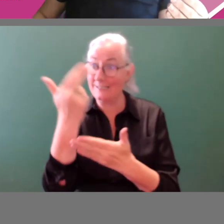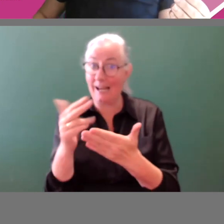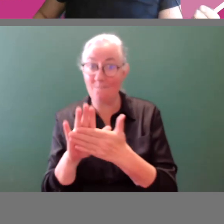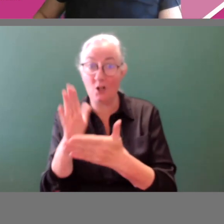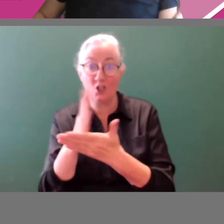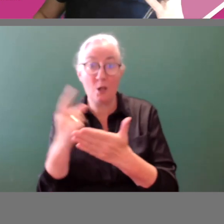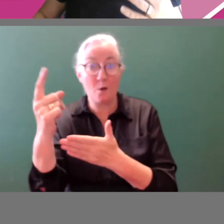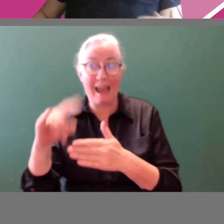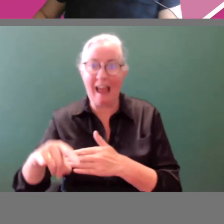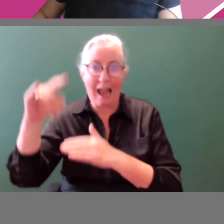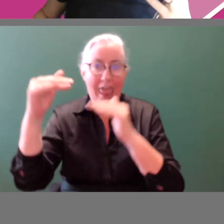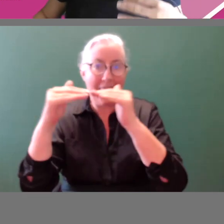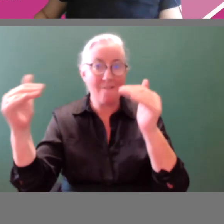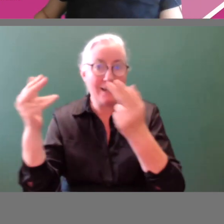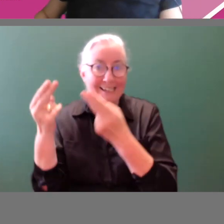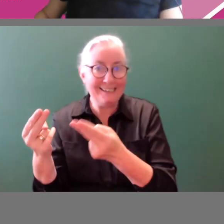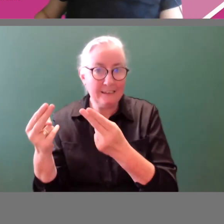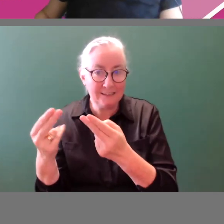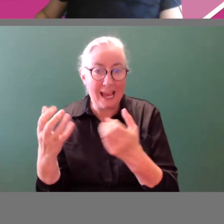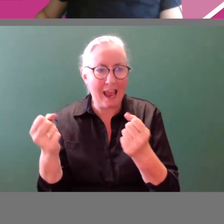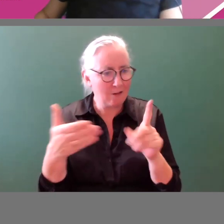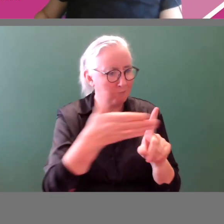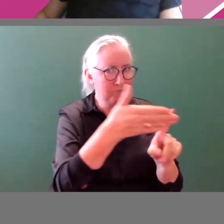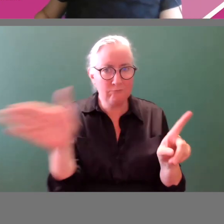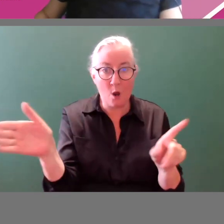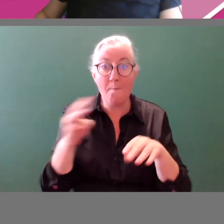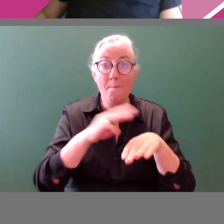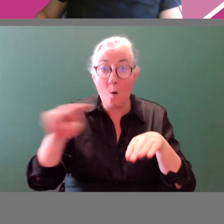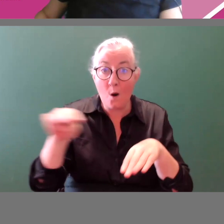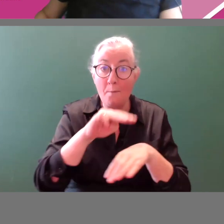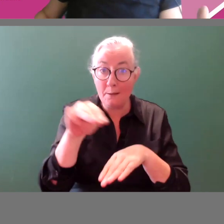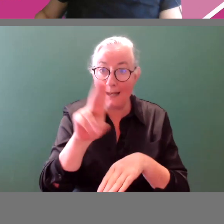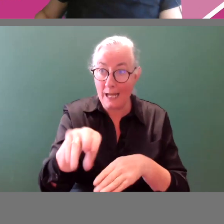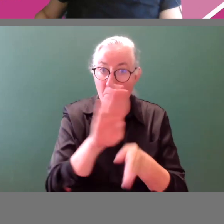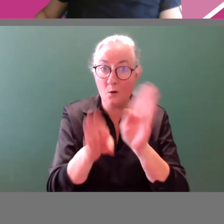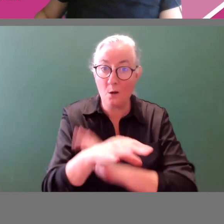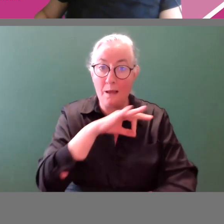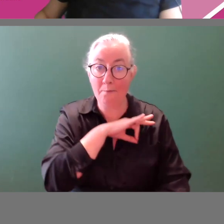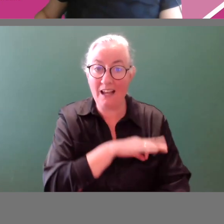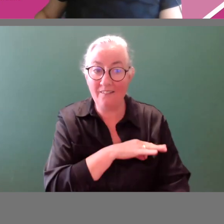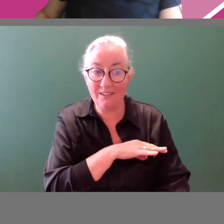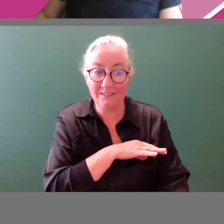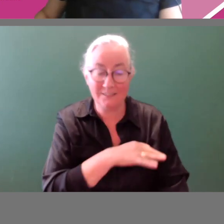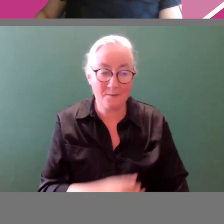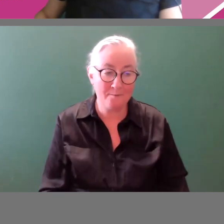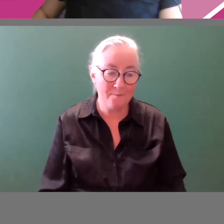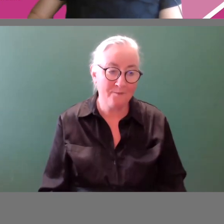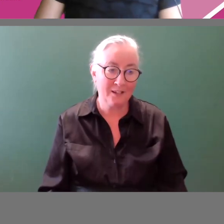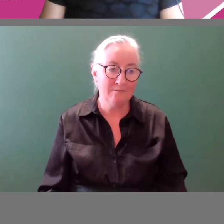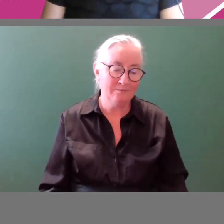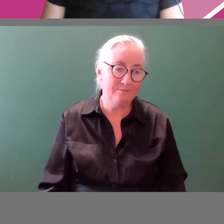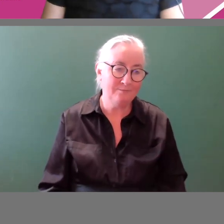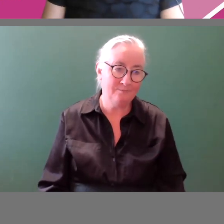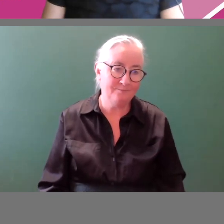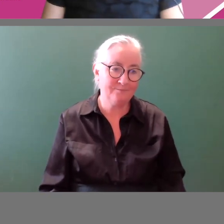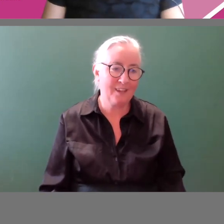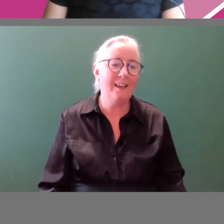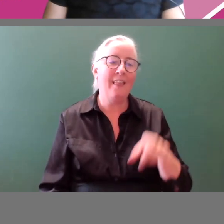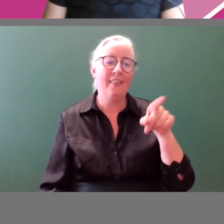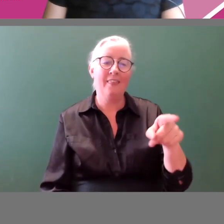need , a whole range of other people are going to benefit. And that brings me then to talking about